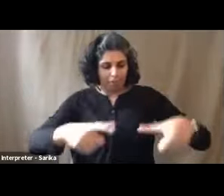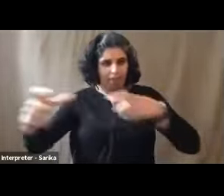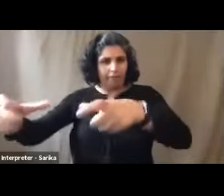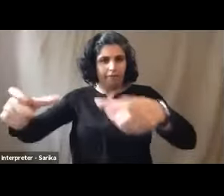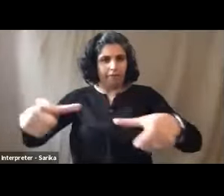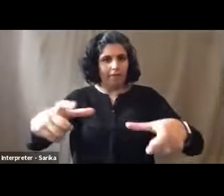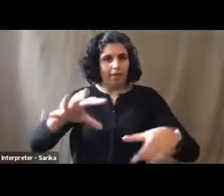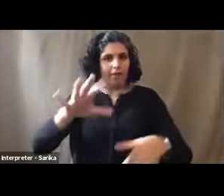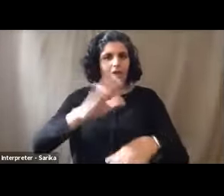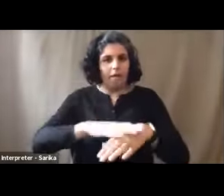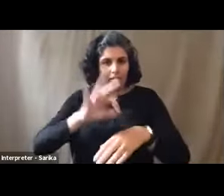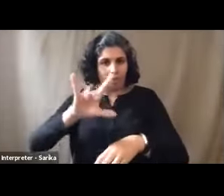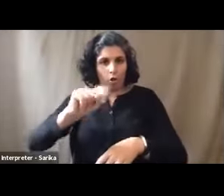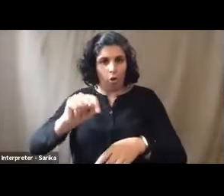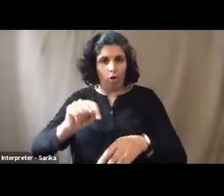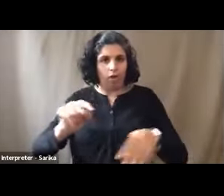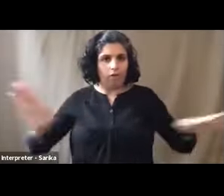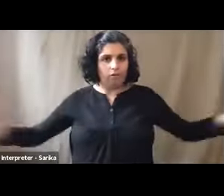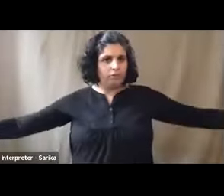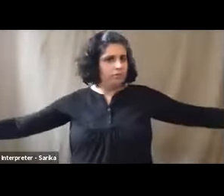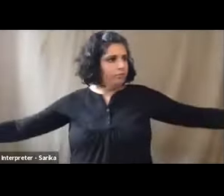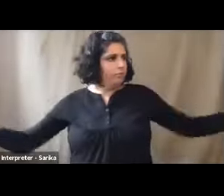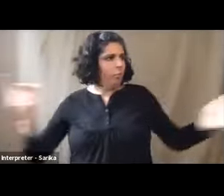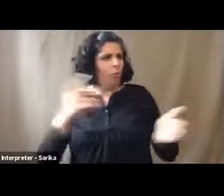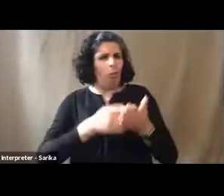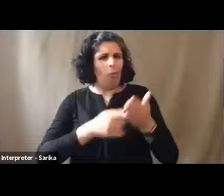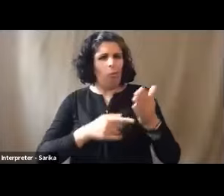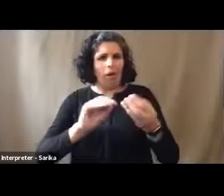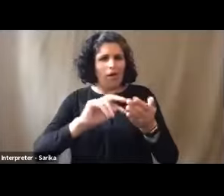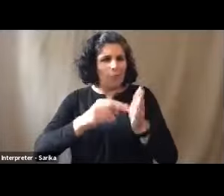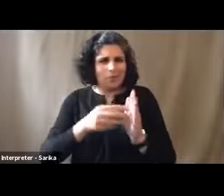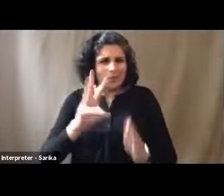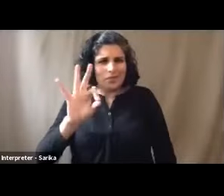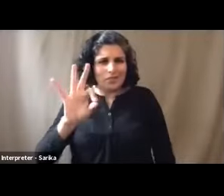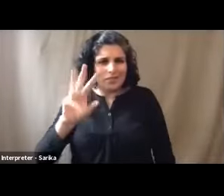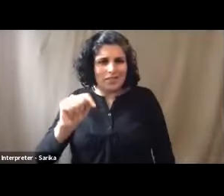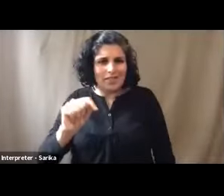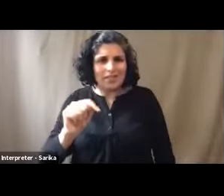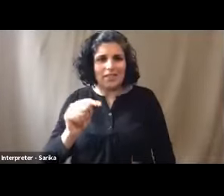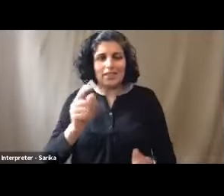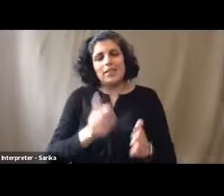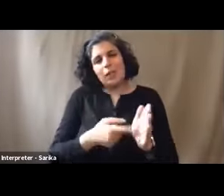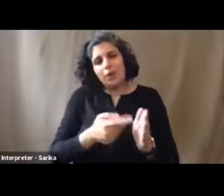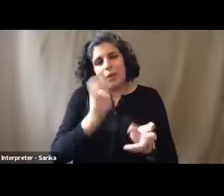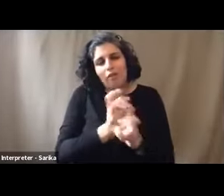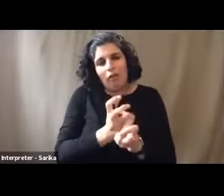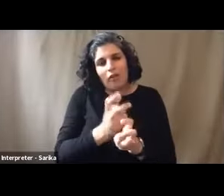sometimes it's hard to gauge. So thank you.